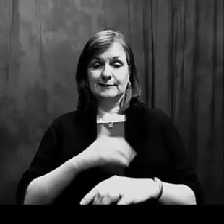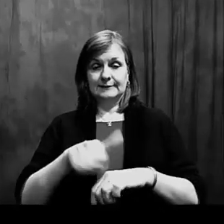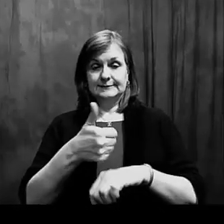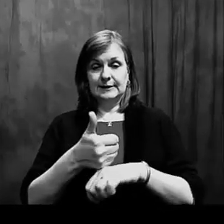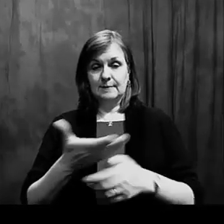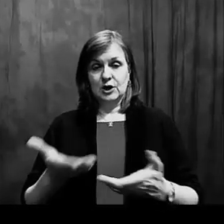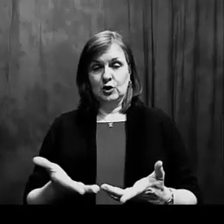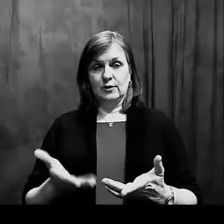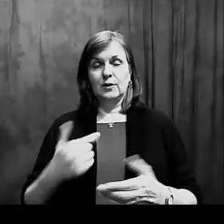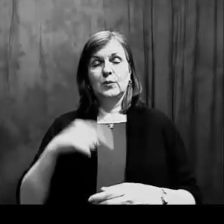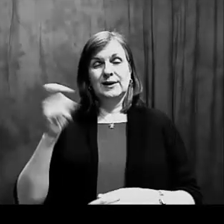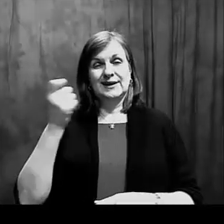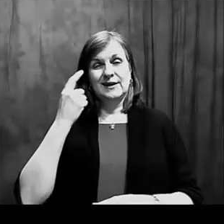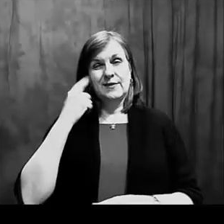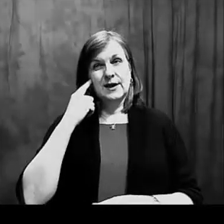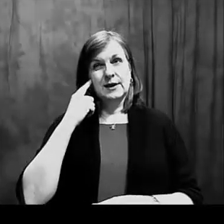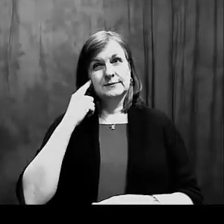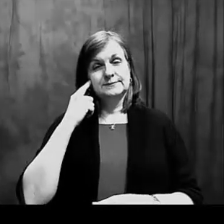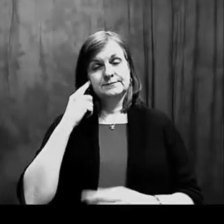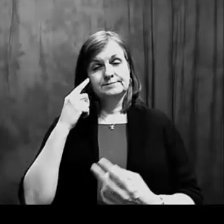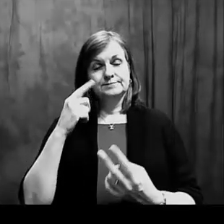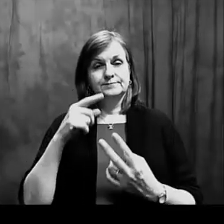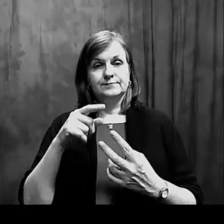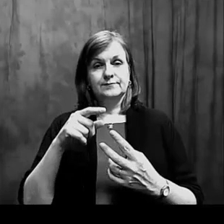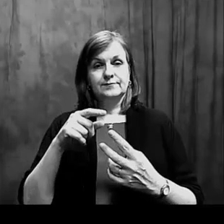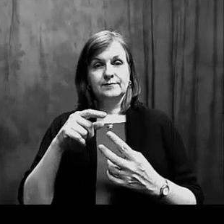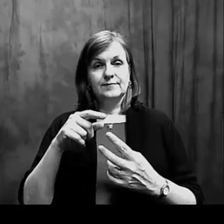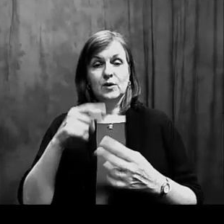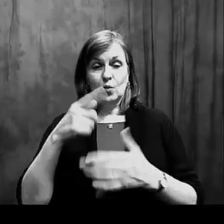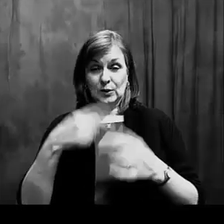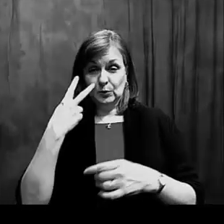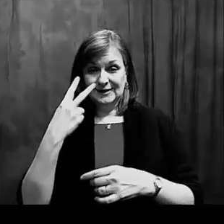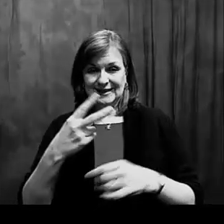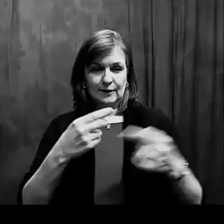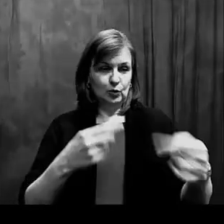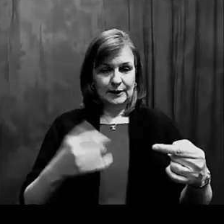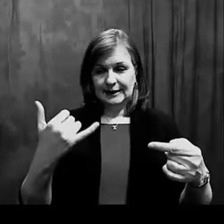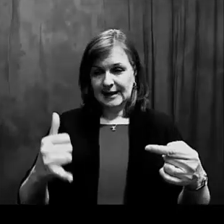so that means that in our ratio here - our setup here